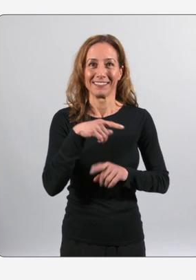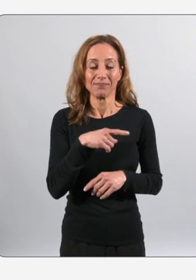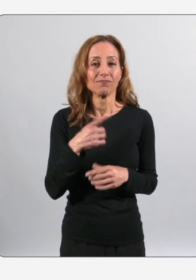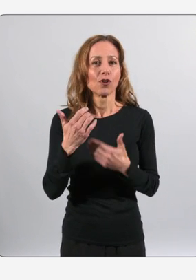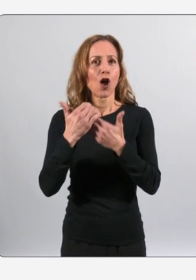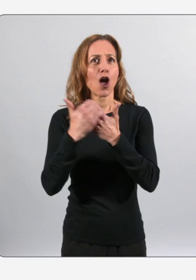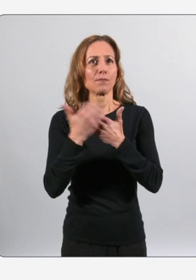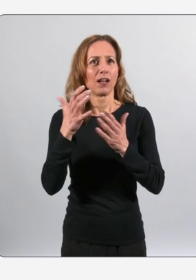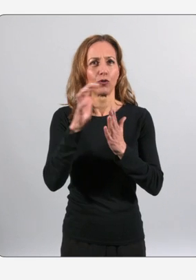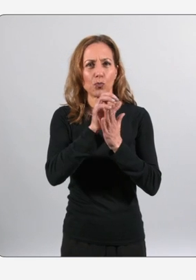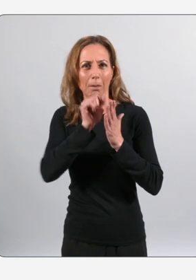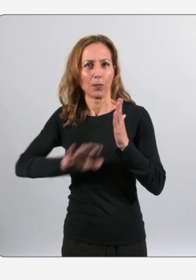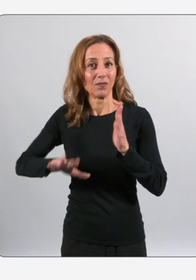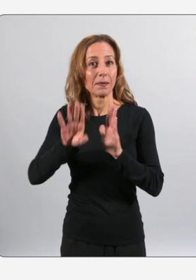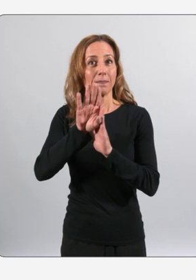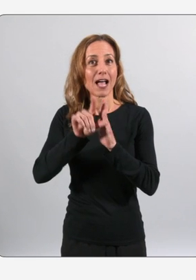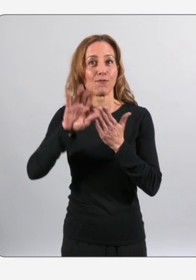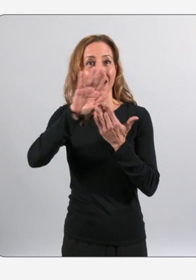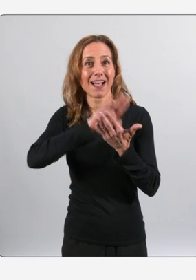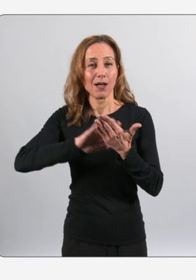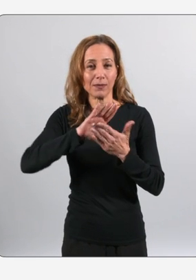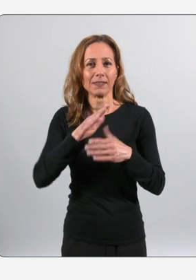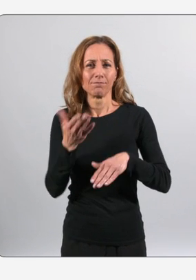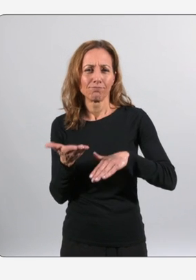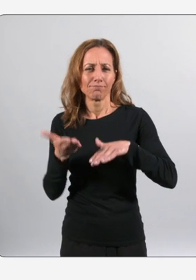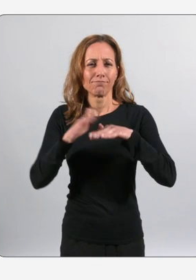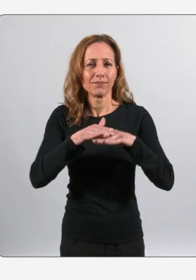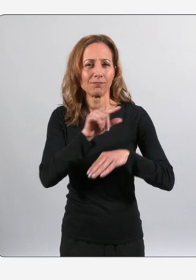current background and increases the image resolution, so you'll